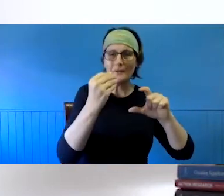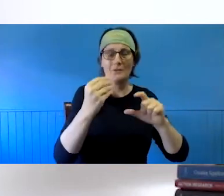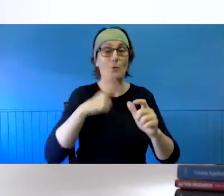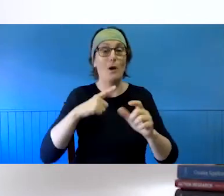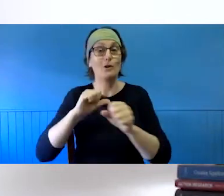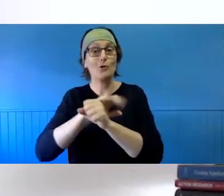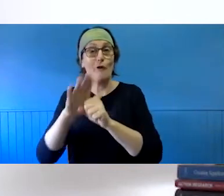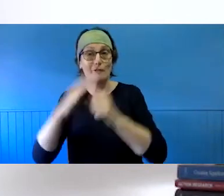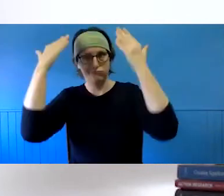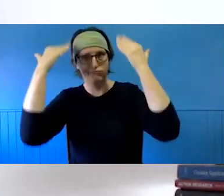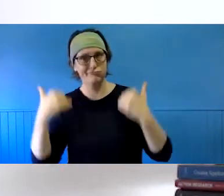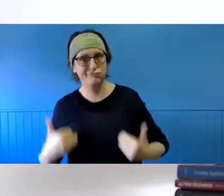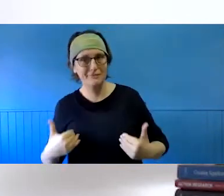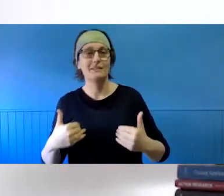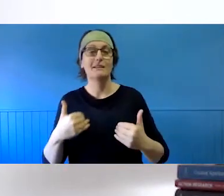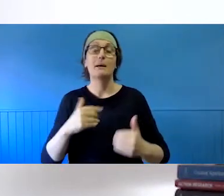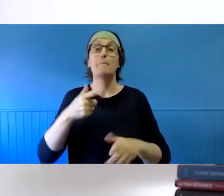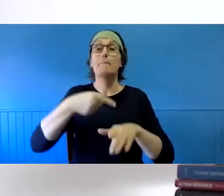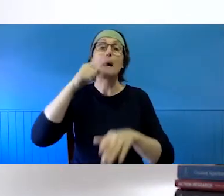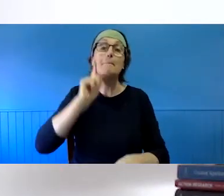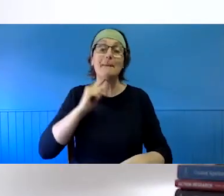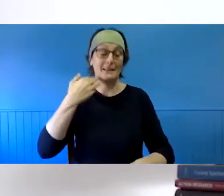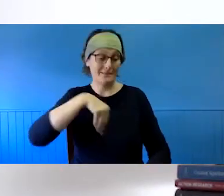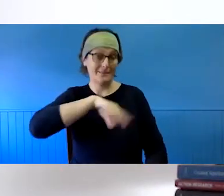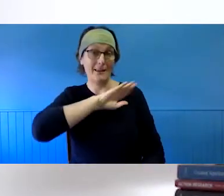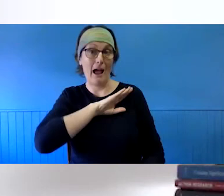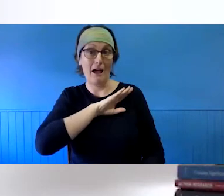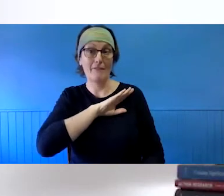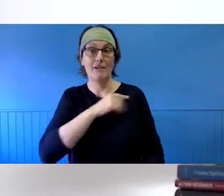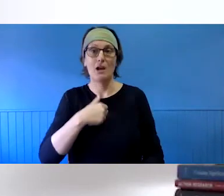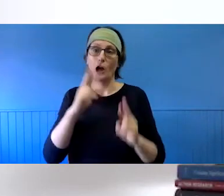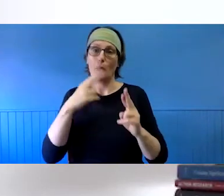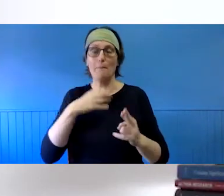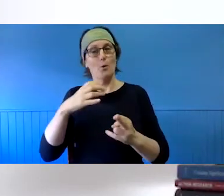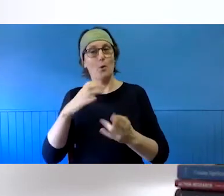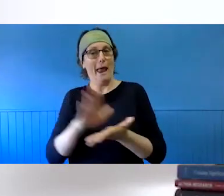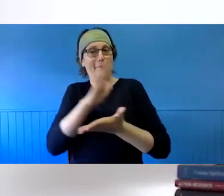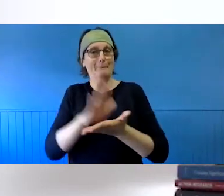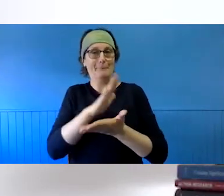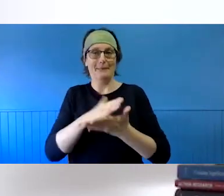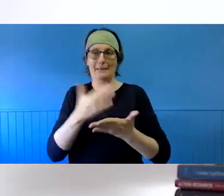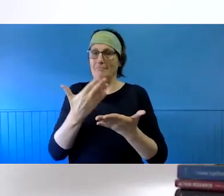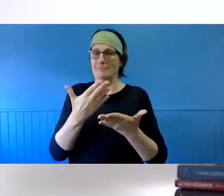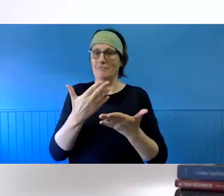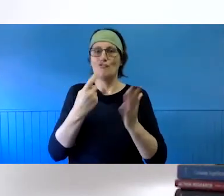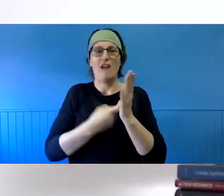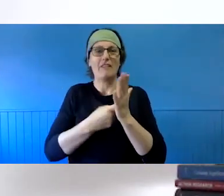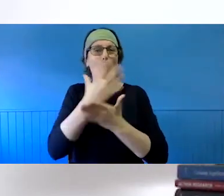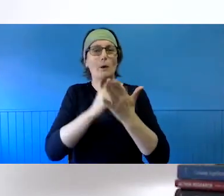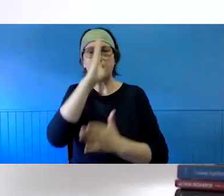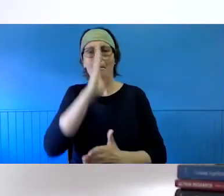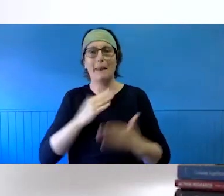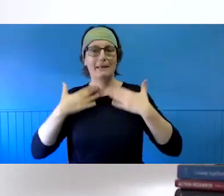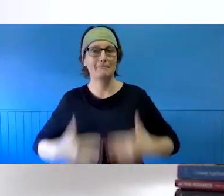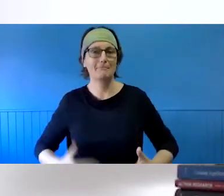scarf is hopefully a little more cheery than just the black T-shirt.